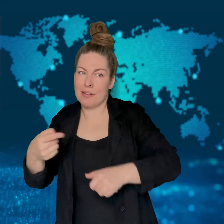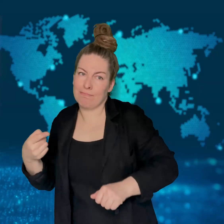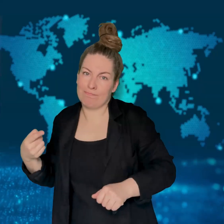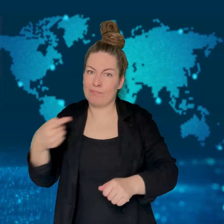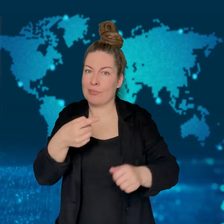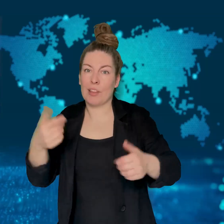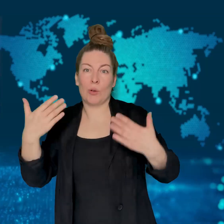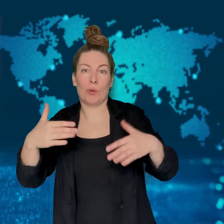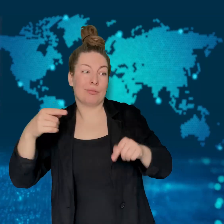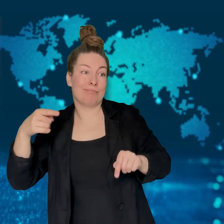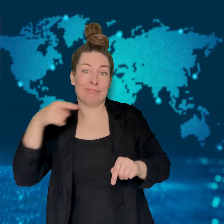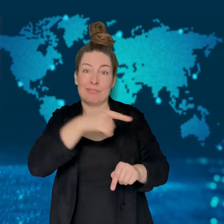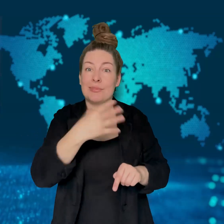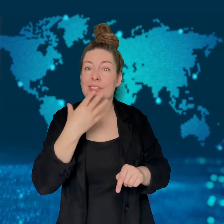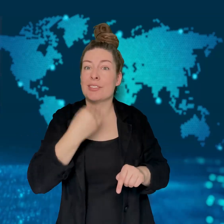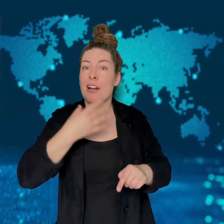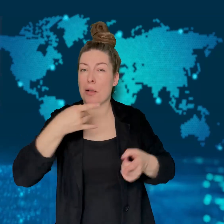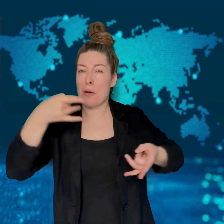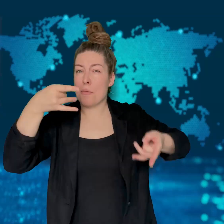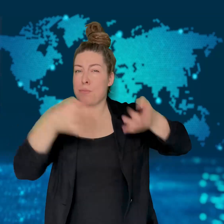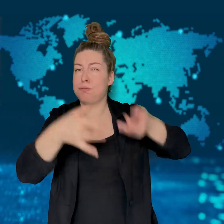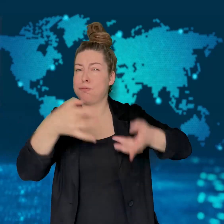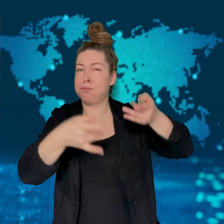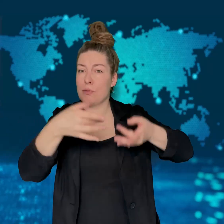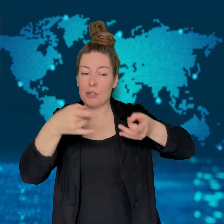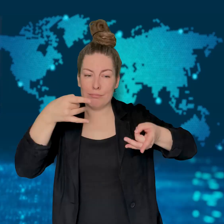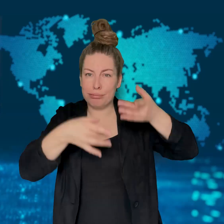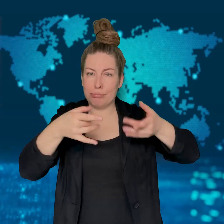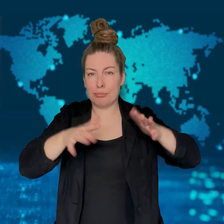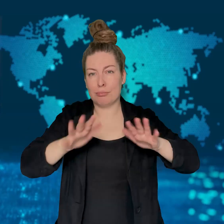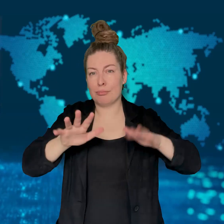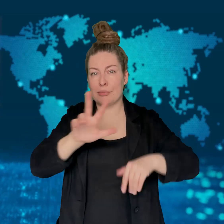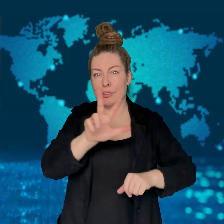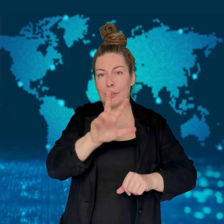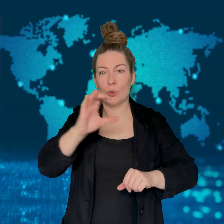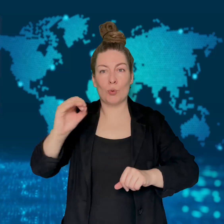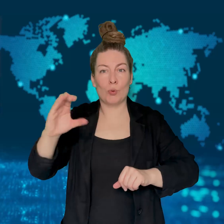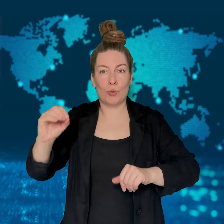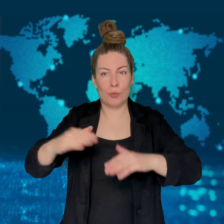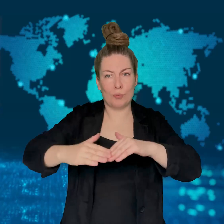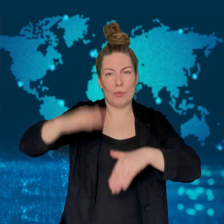Iran announced on state television that they were able to